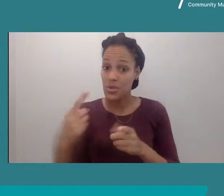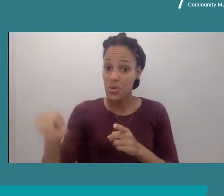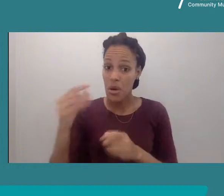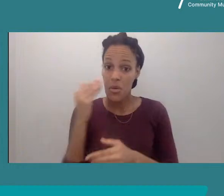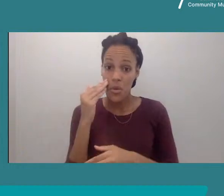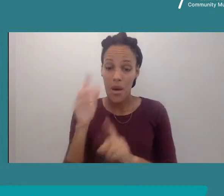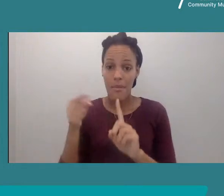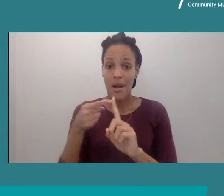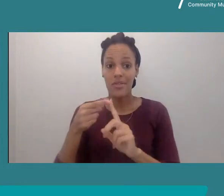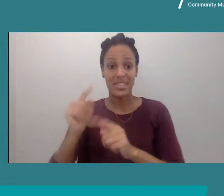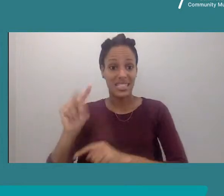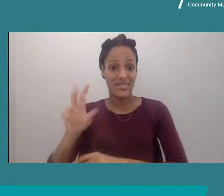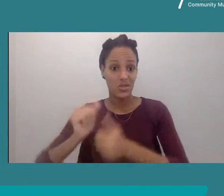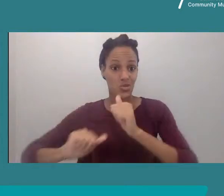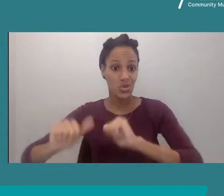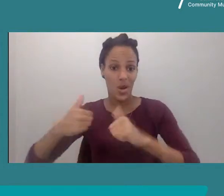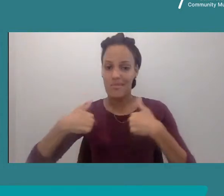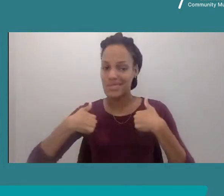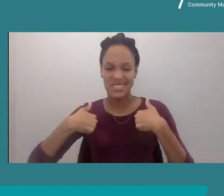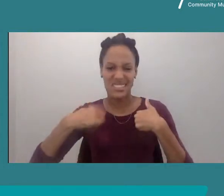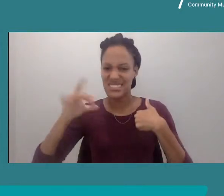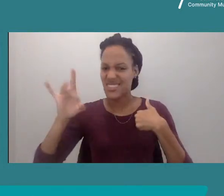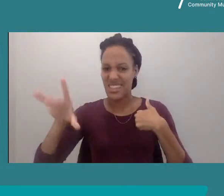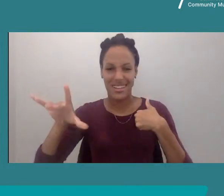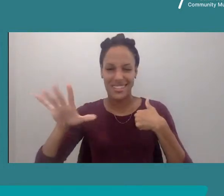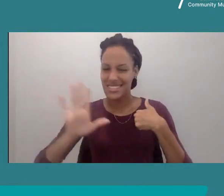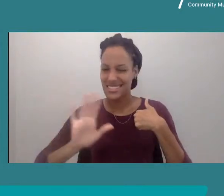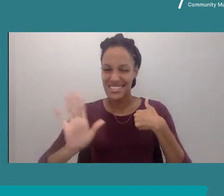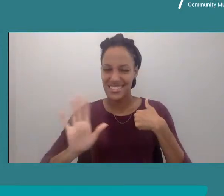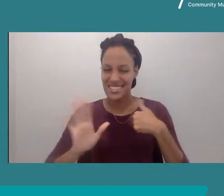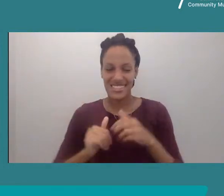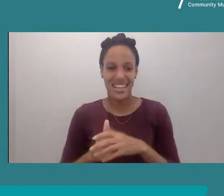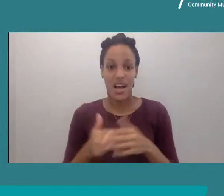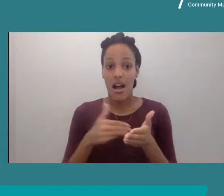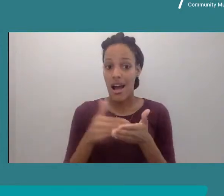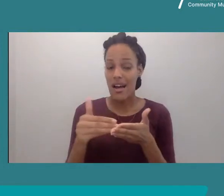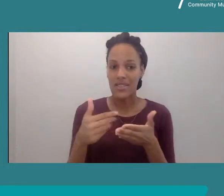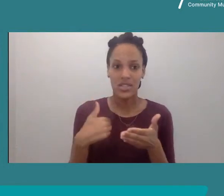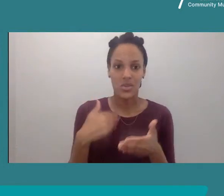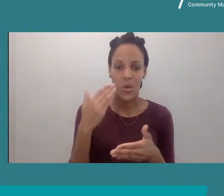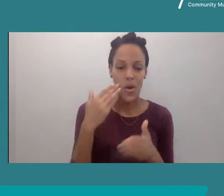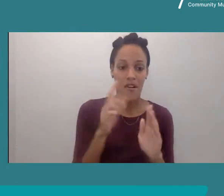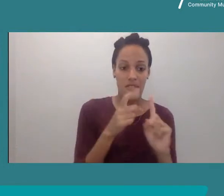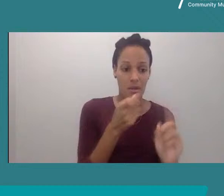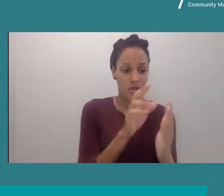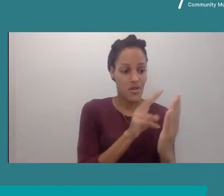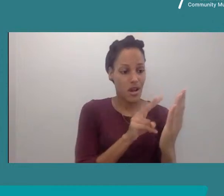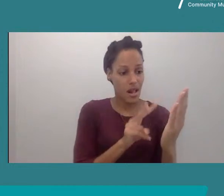which I am not a fan of, often the case when you go from reading a book to the movie version